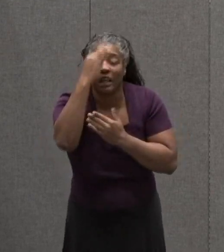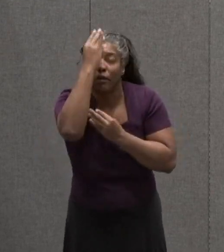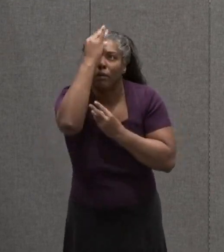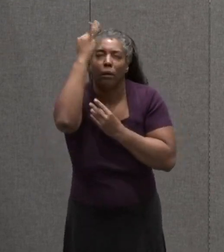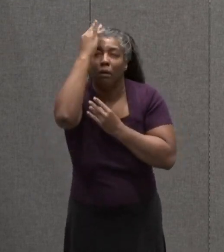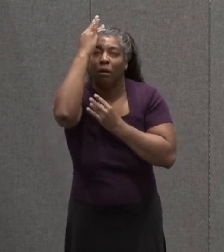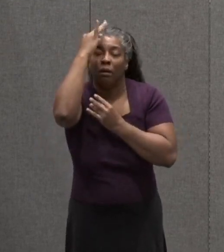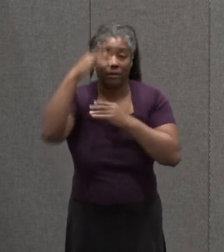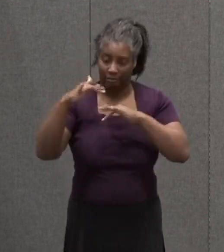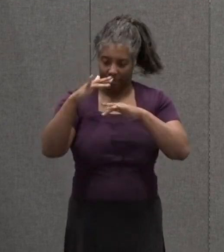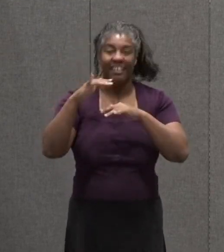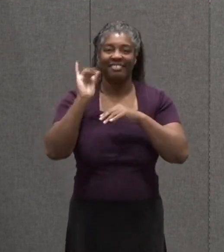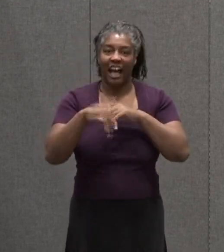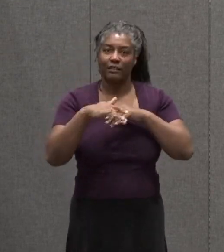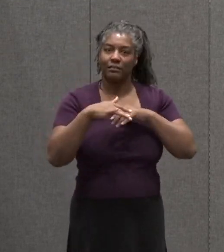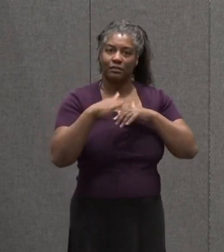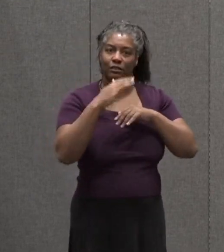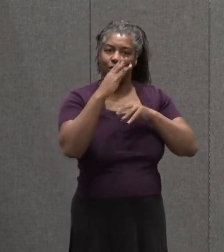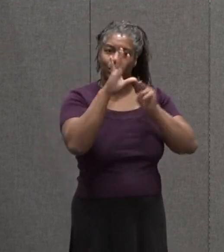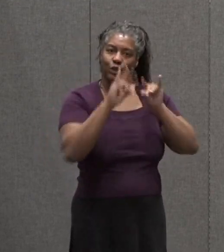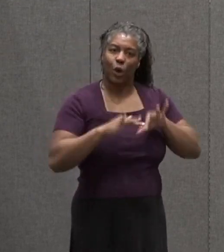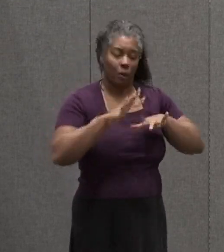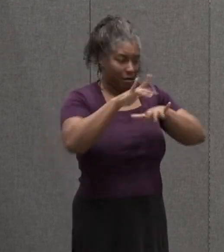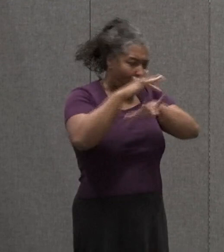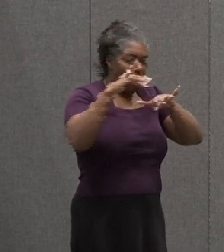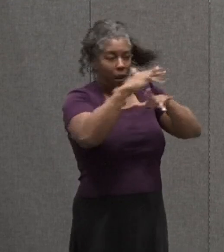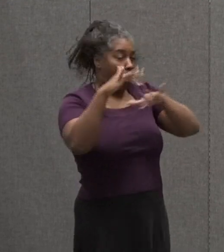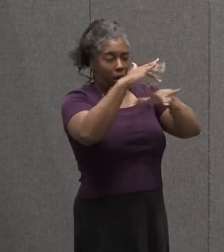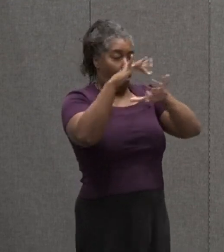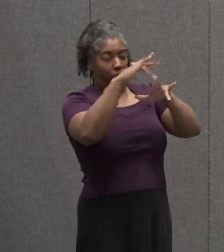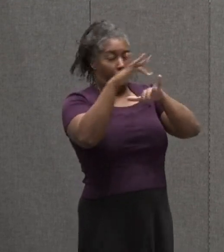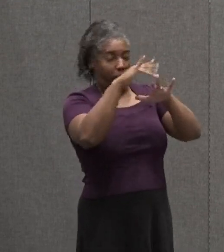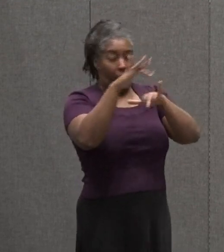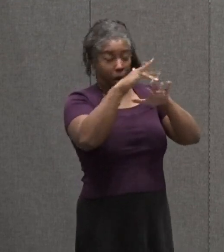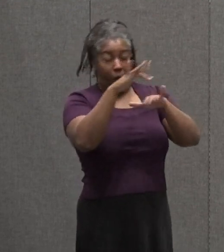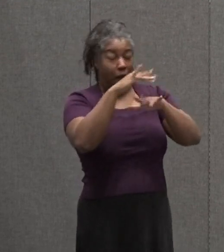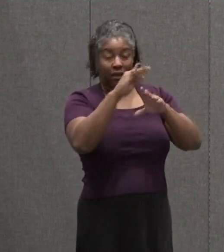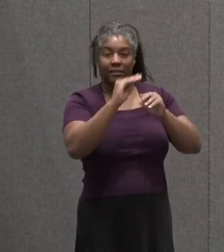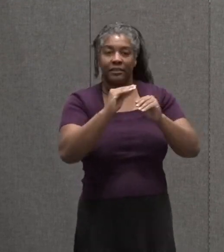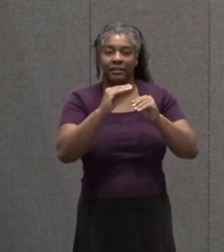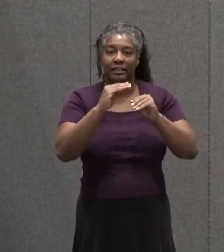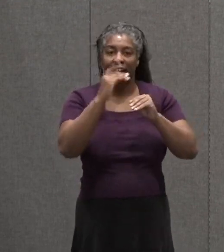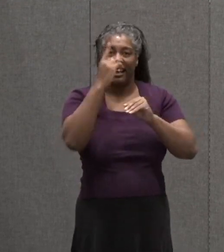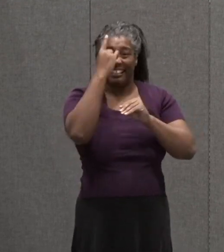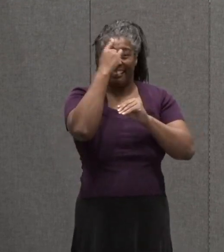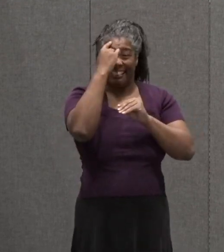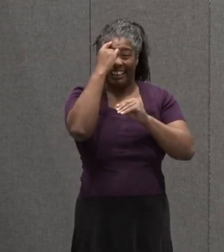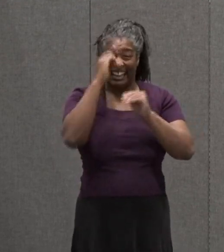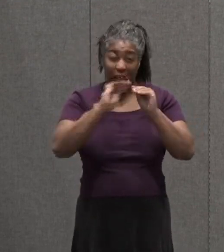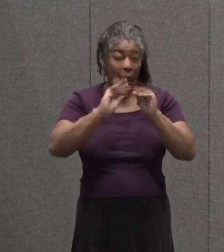Well, you probably can't think clearly as a matter of fact, I know you can't. So we're gonna practice something.